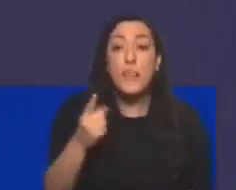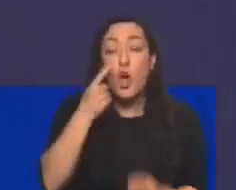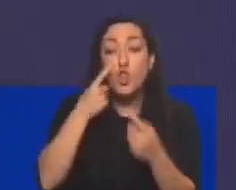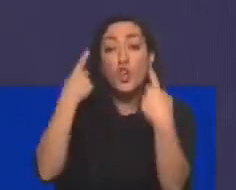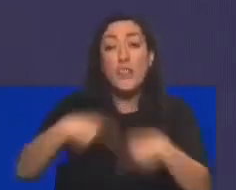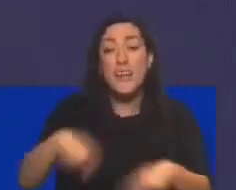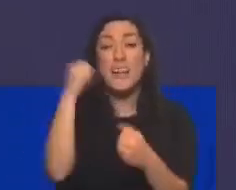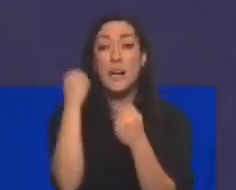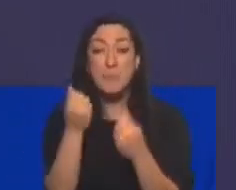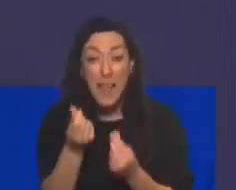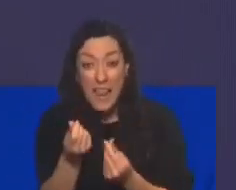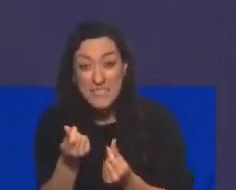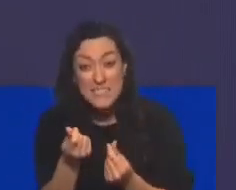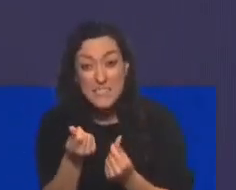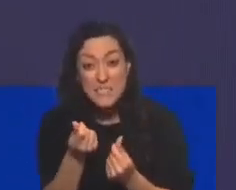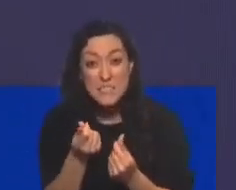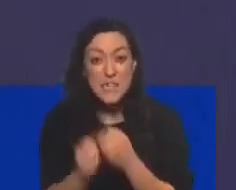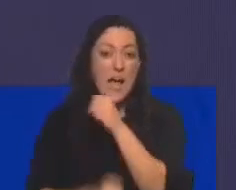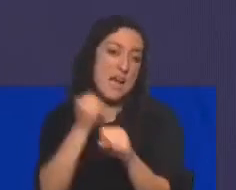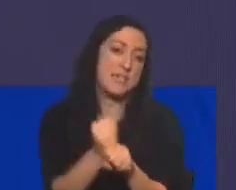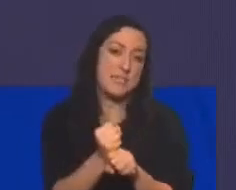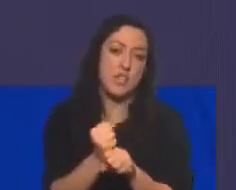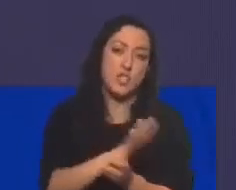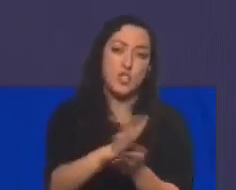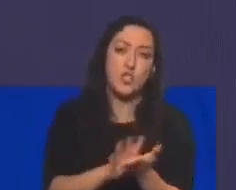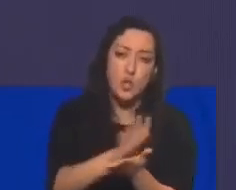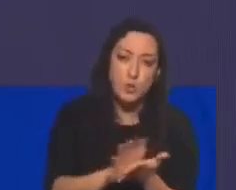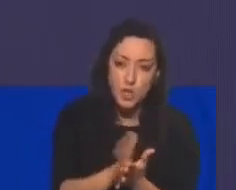capital, which we need to have until we finish fixing the stock